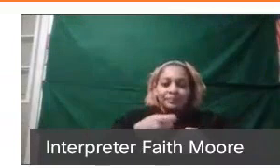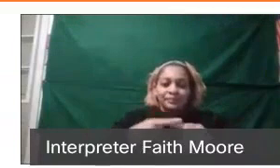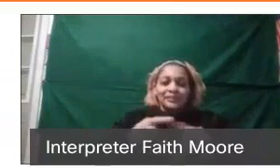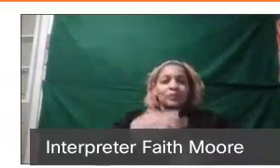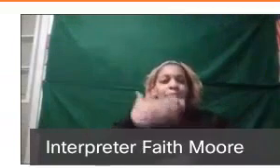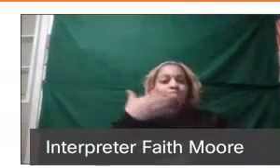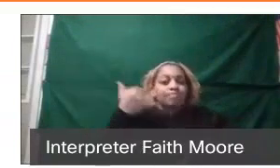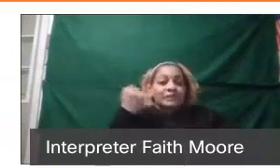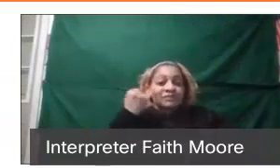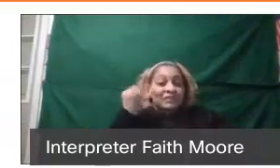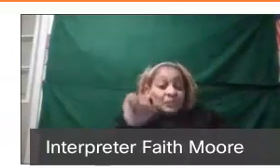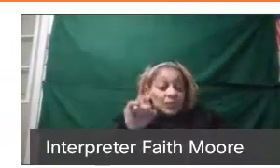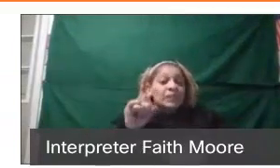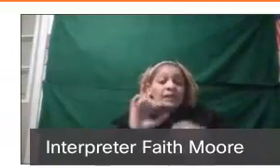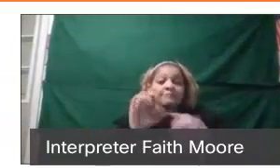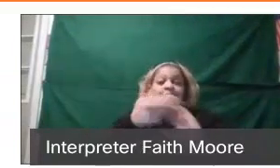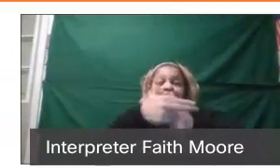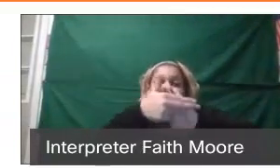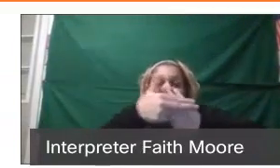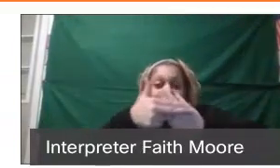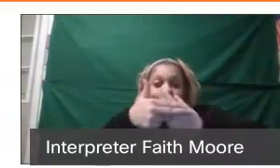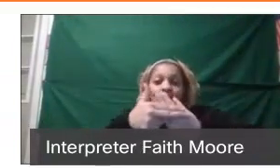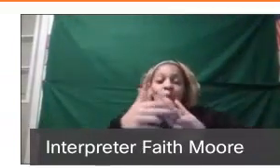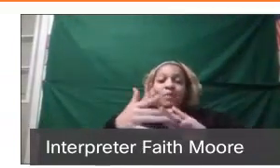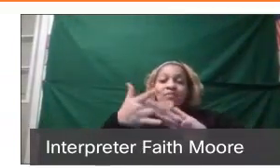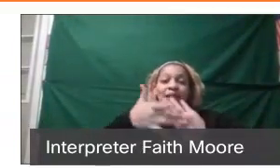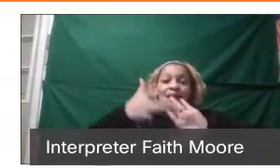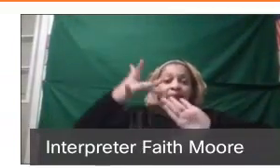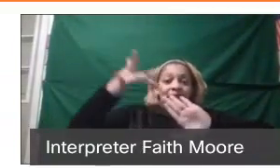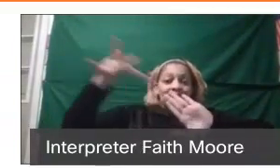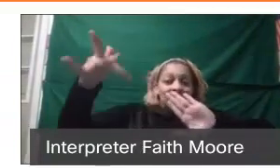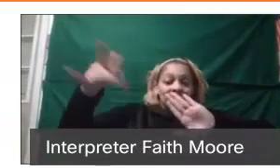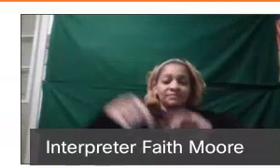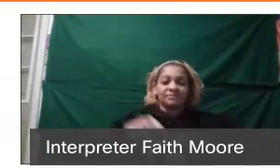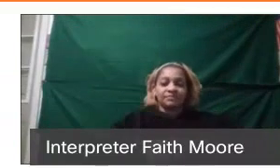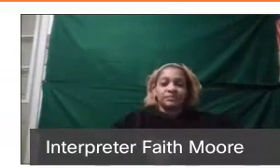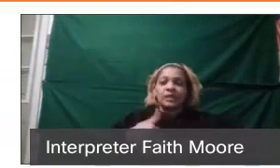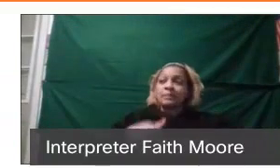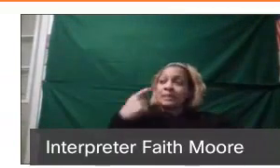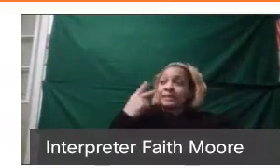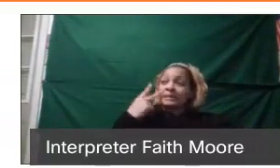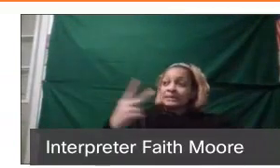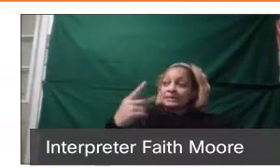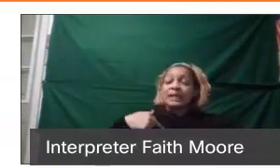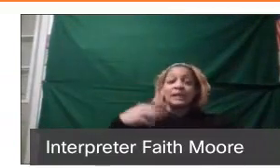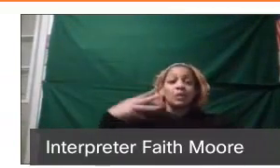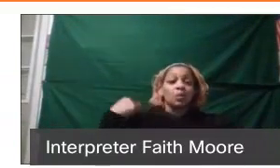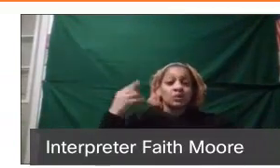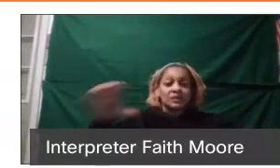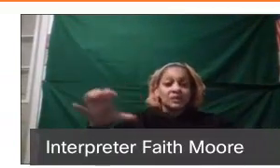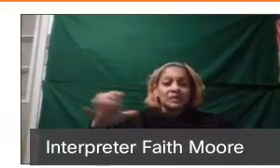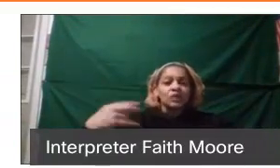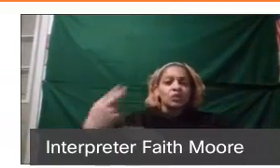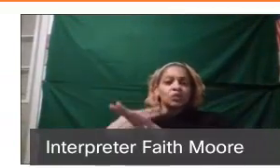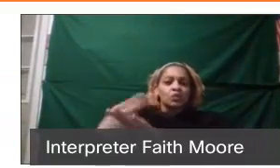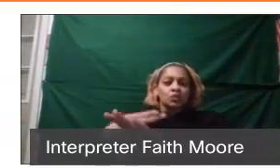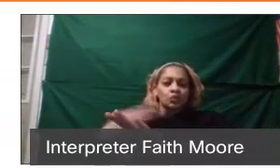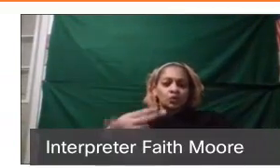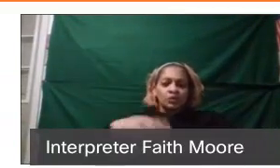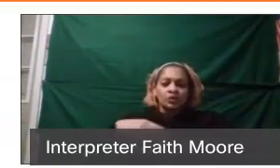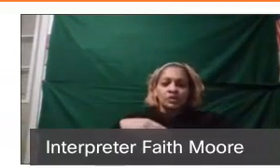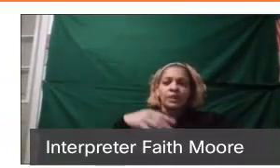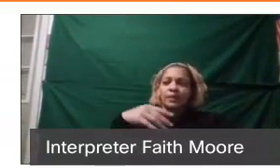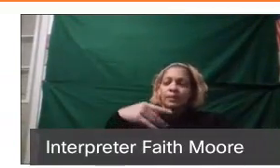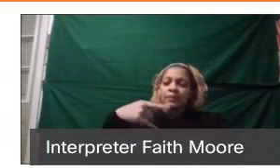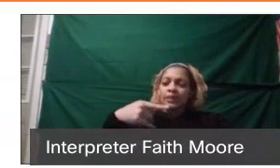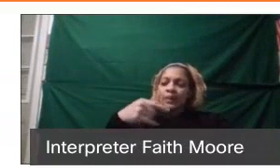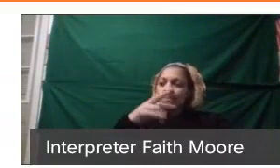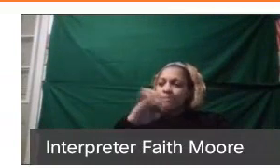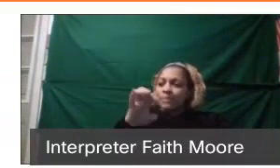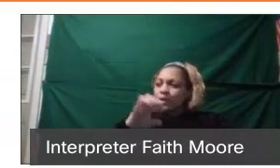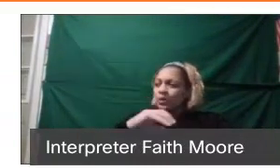I've seen and the district use of this I believe it's pervious, but it's also a little bit rubberized.